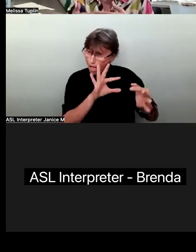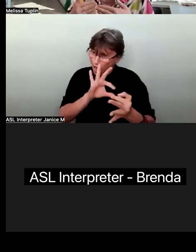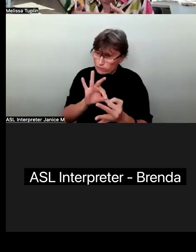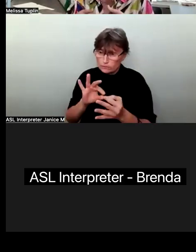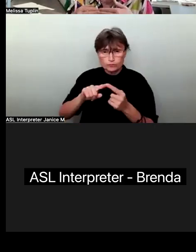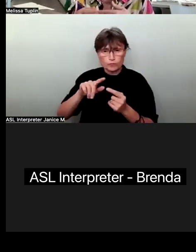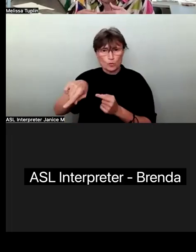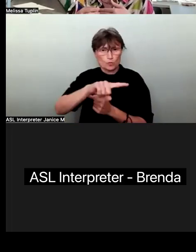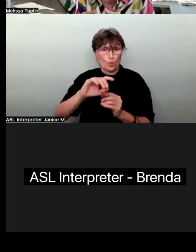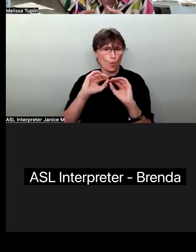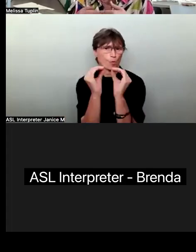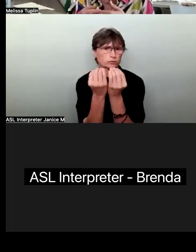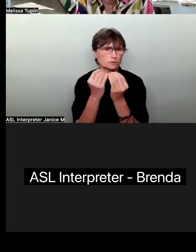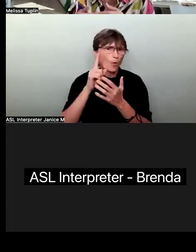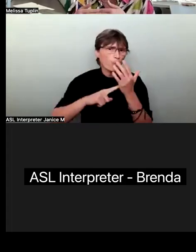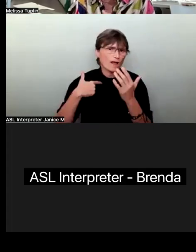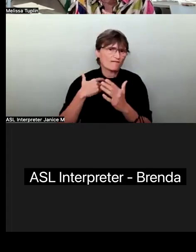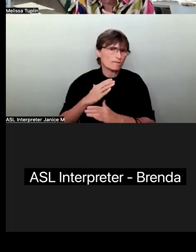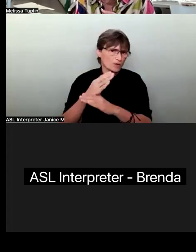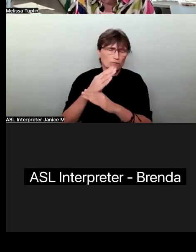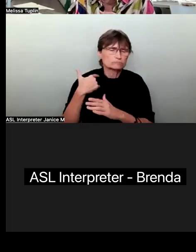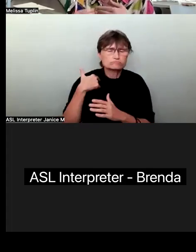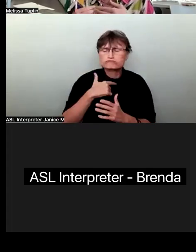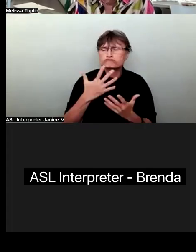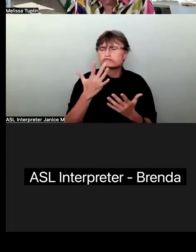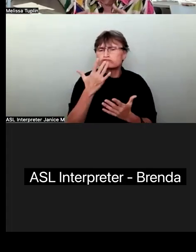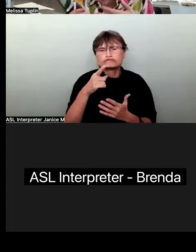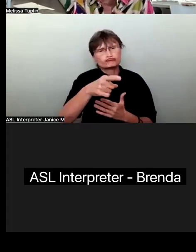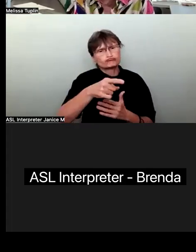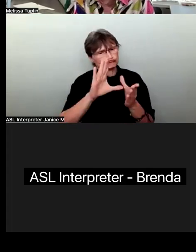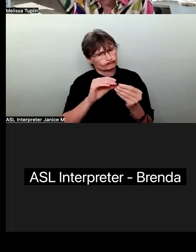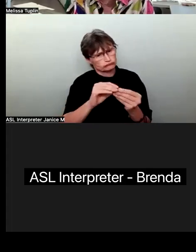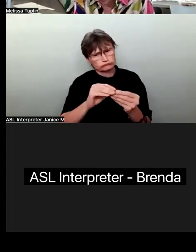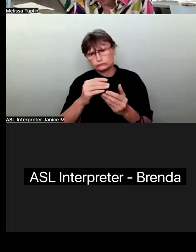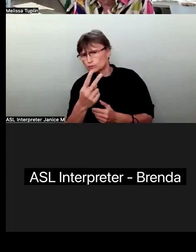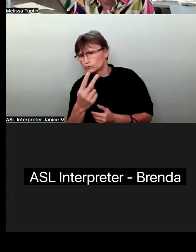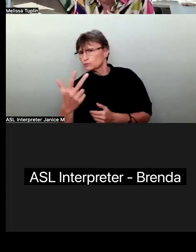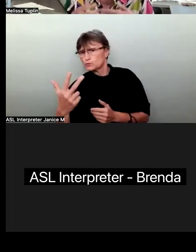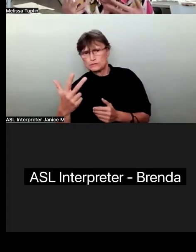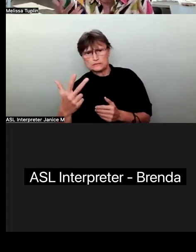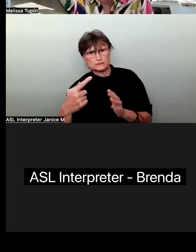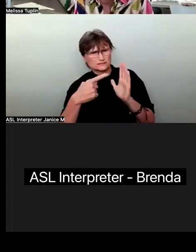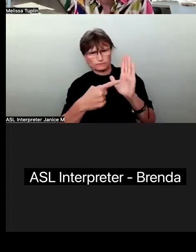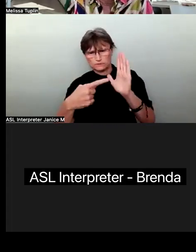want you to share two or three specific examples that you are actively working on. So maybe you've